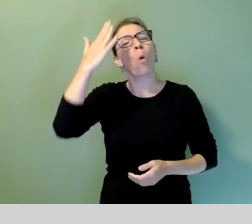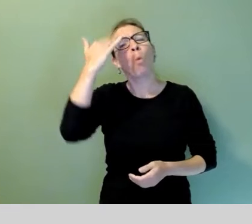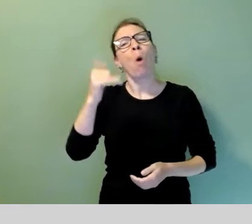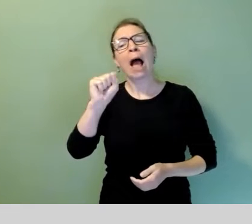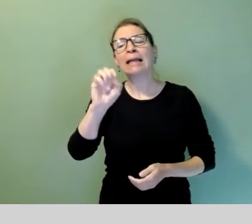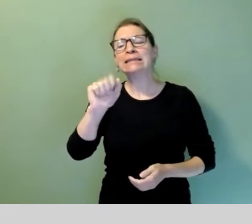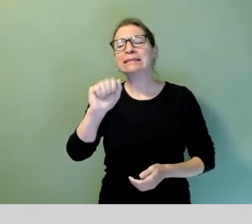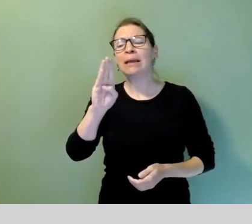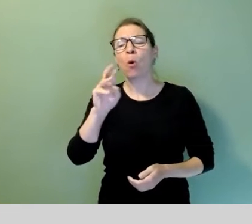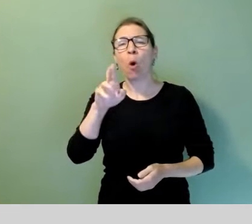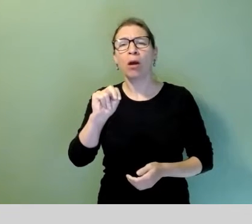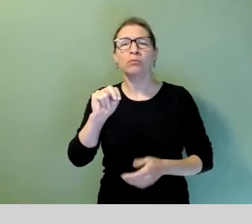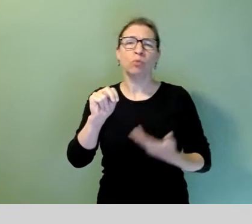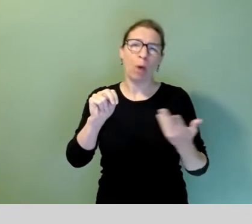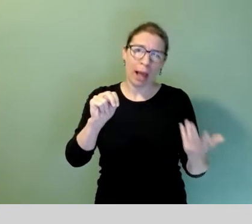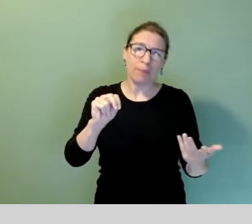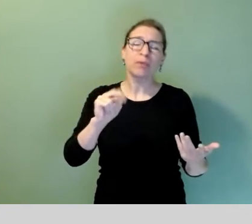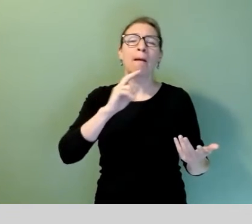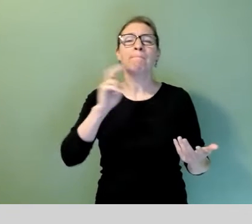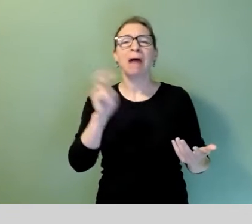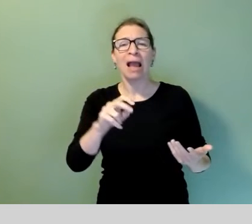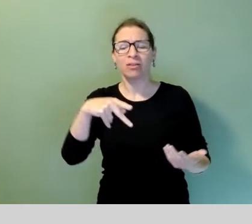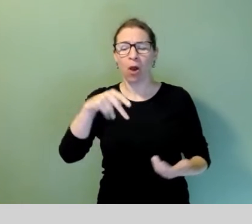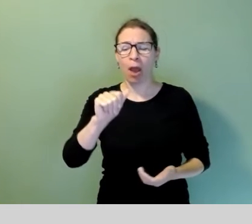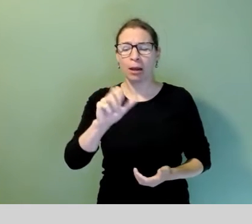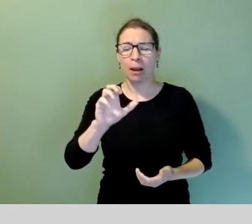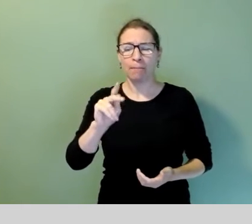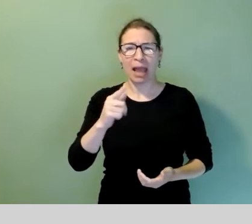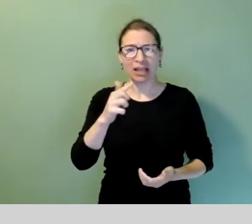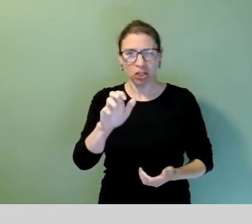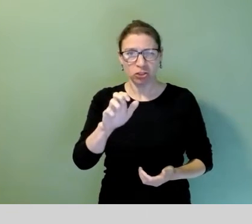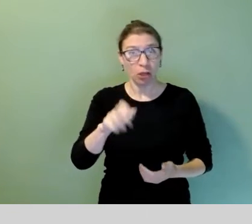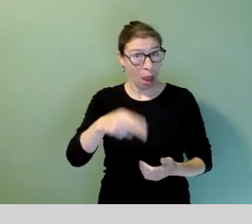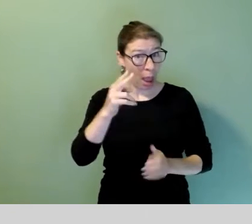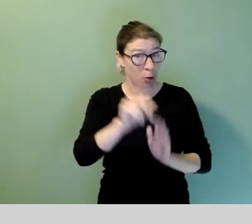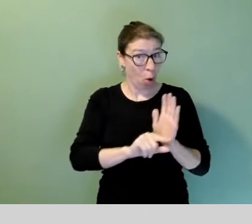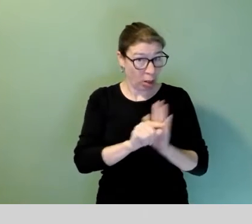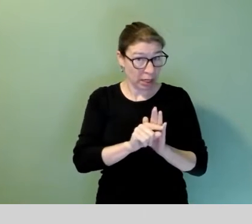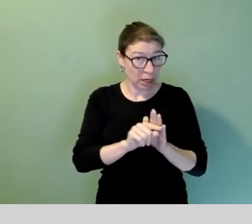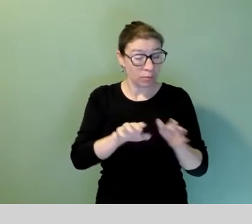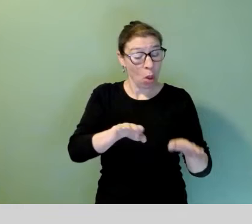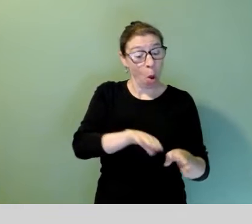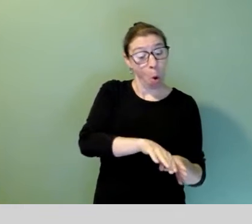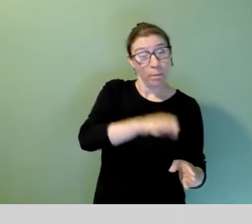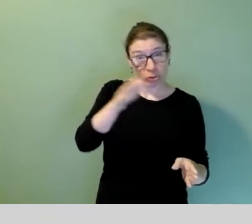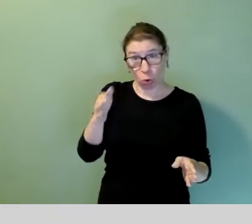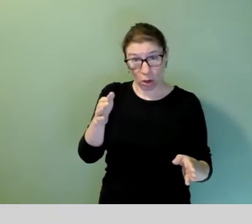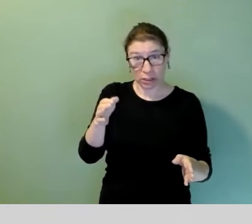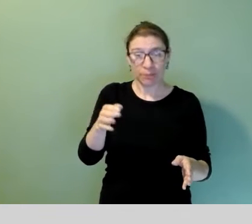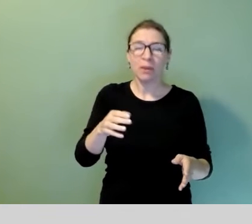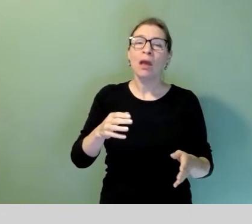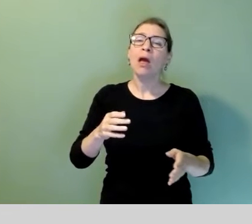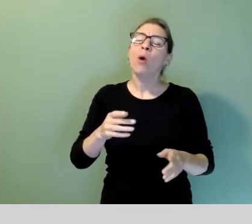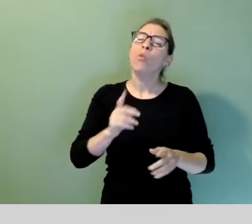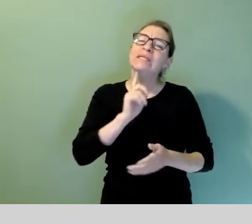Seaborn is a Python package, high quality Python package with source.It was designed from the ground up